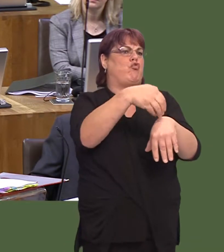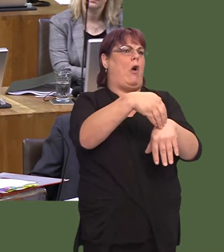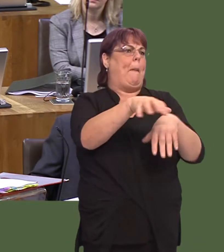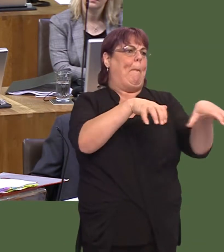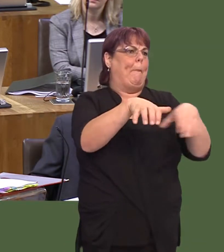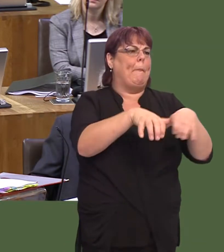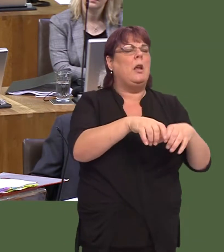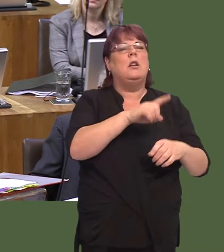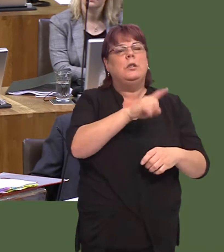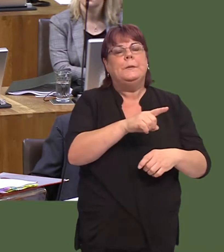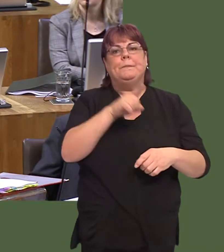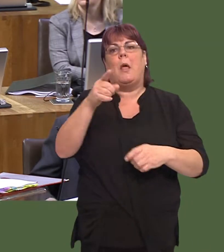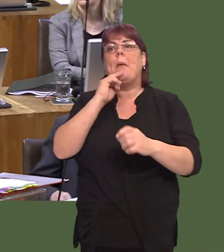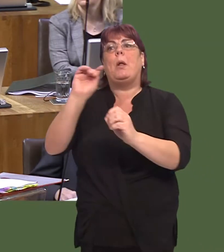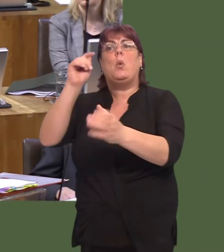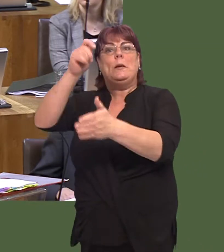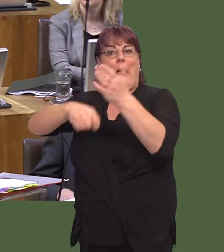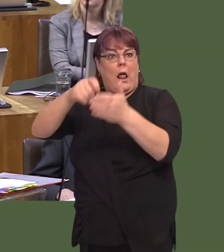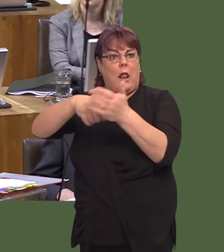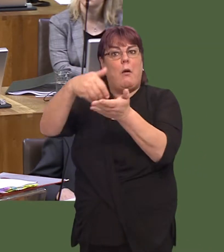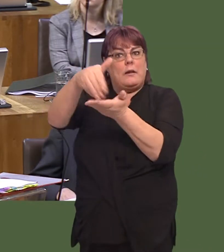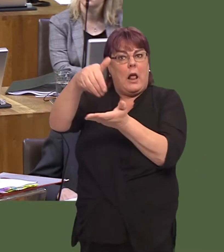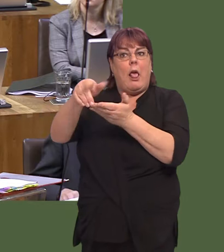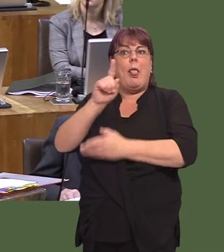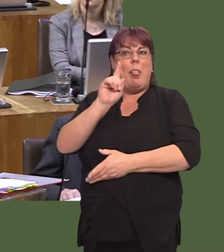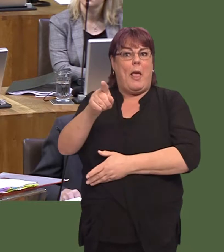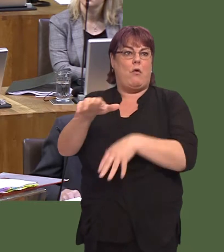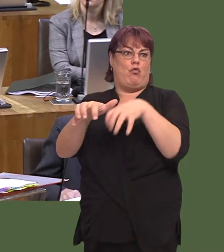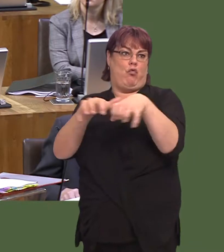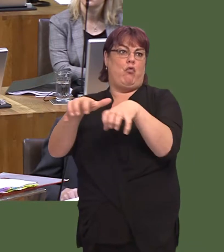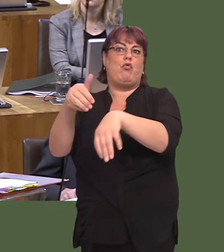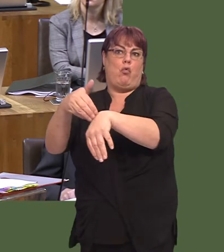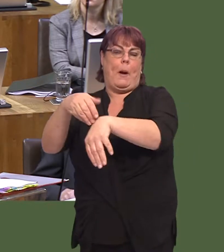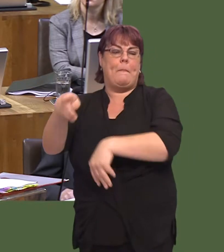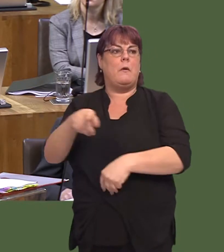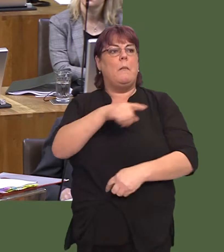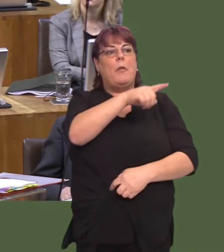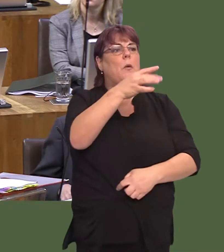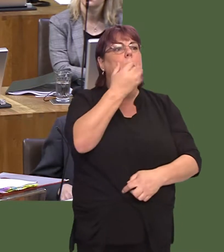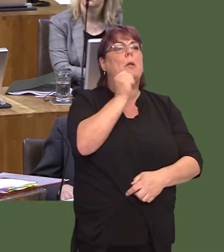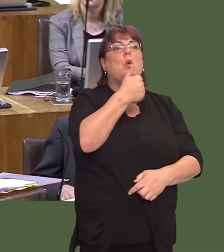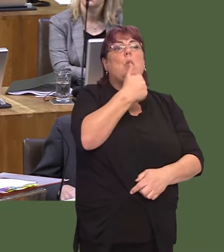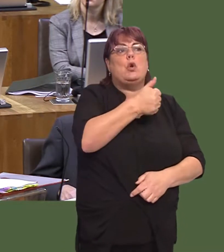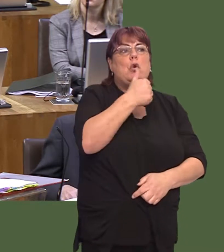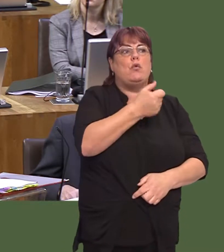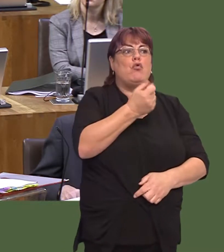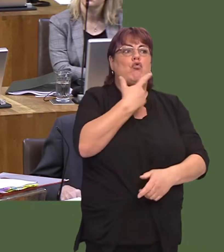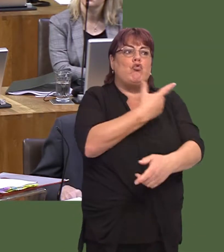But those people, of course, who are in a position where they misuse substances, the intervention for them has to be medical.